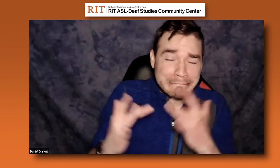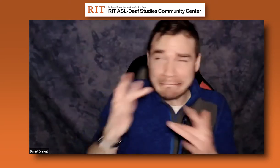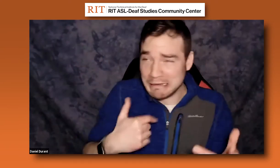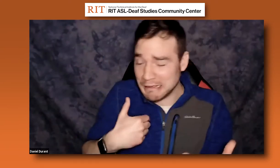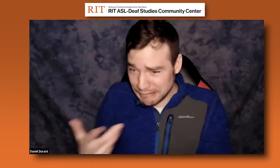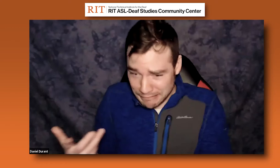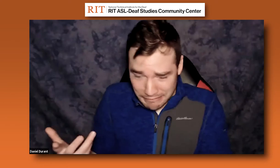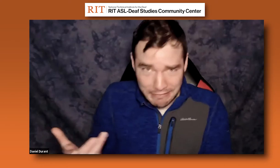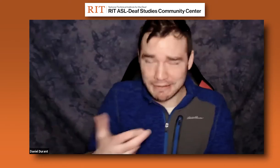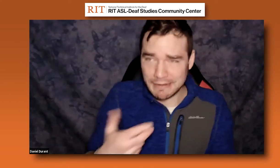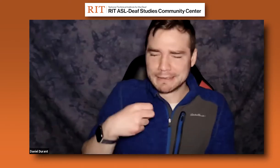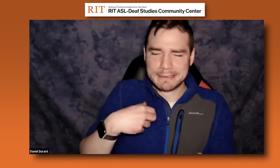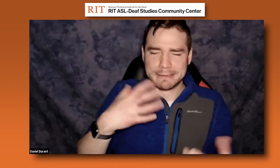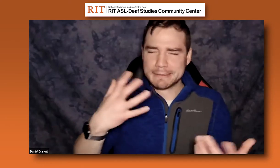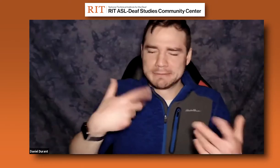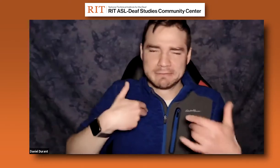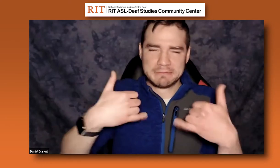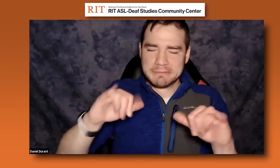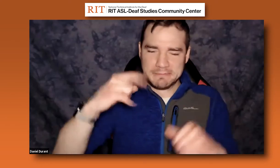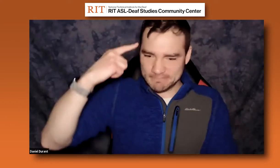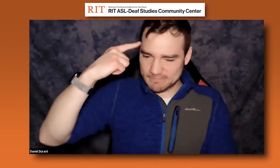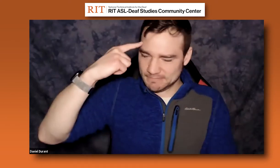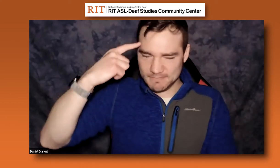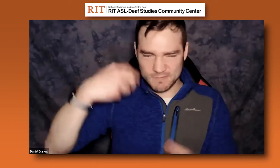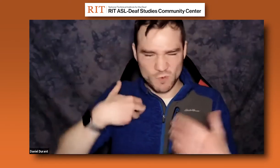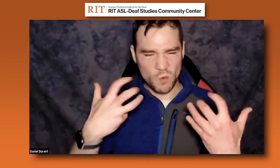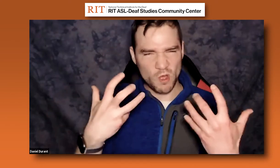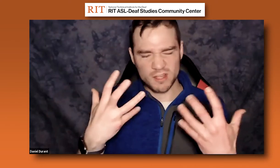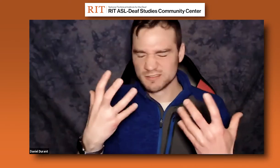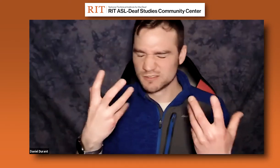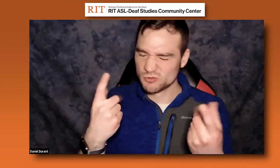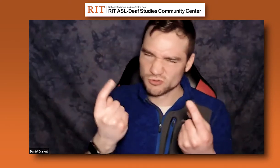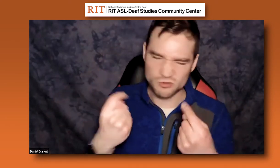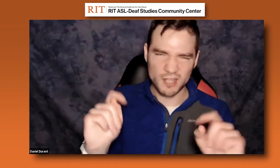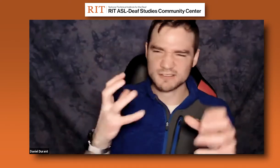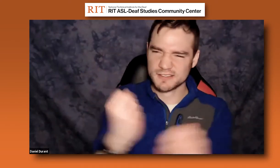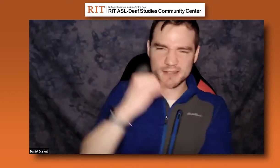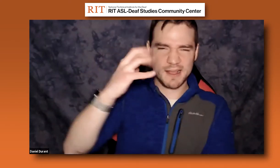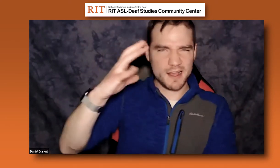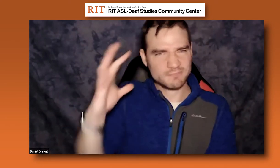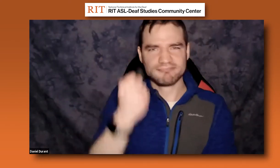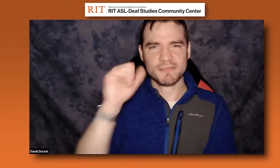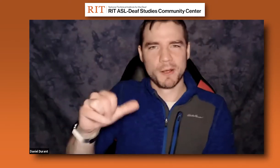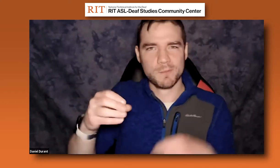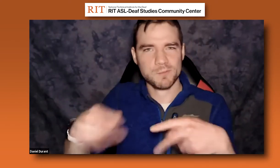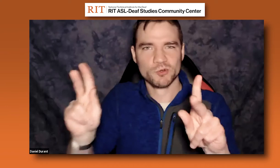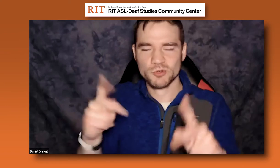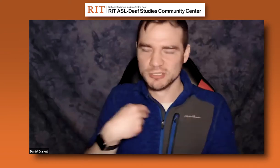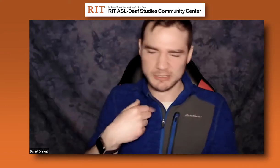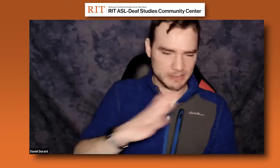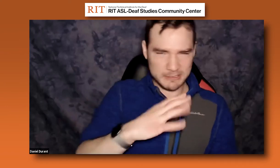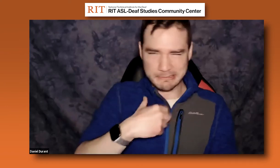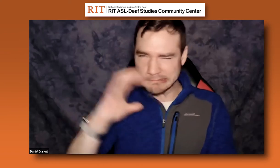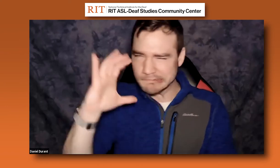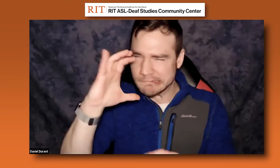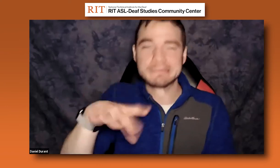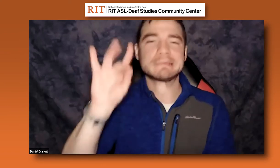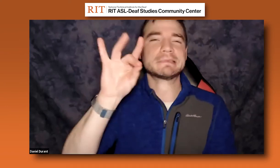I was eking out a living, but I thought, "This is what I want. This is the opportunity. I have to take it."